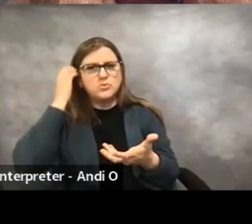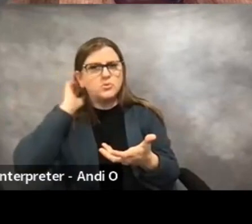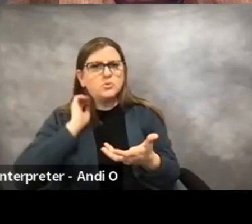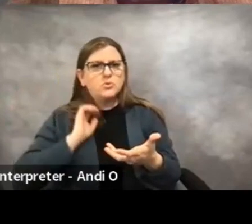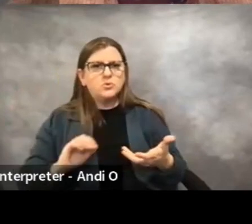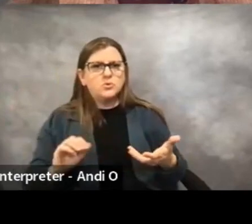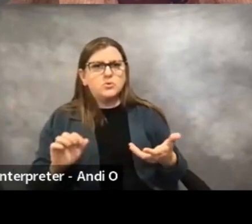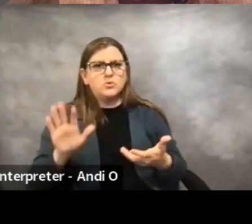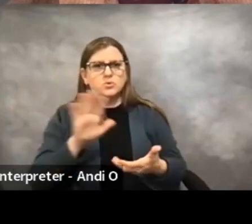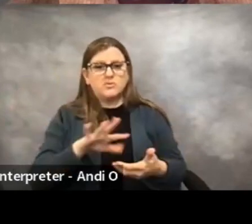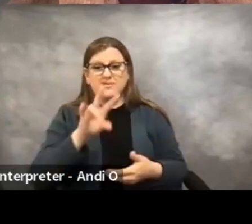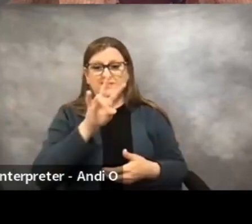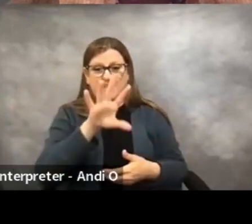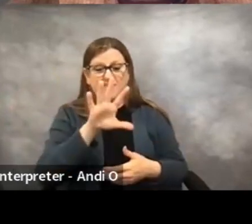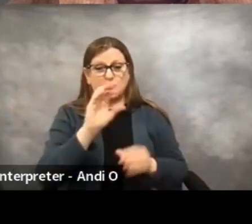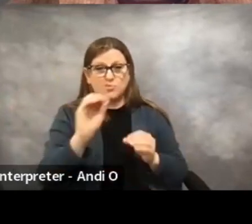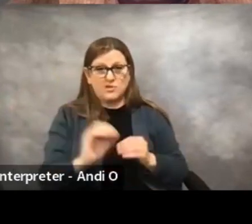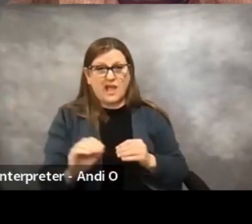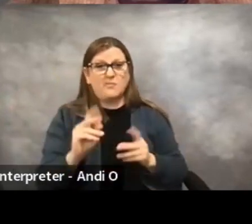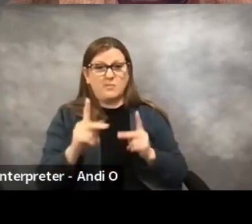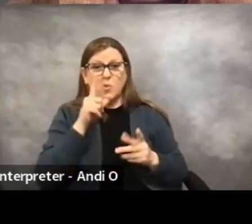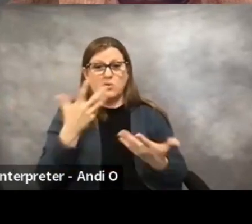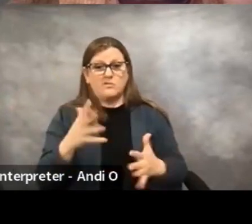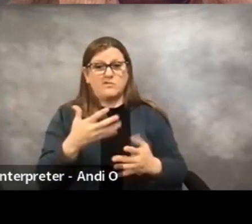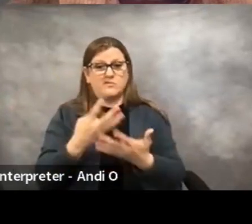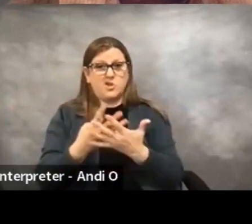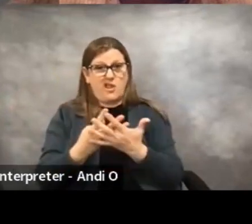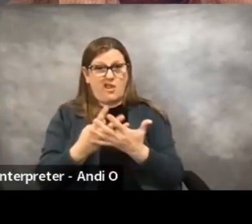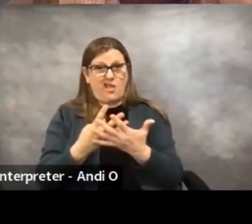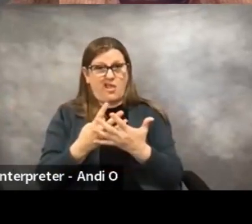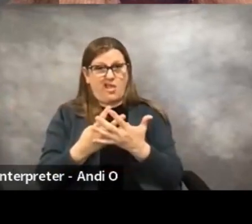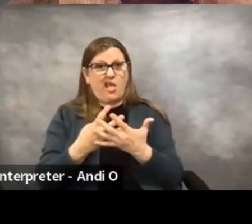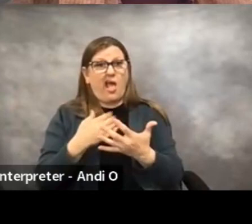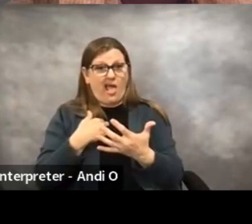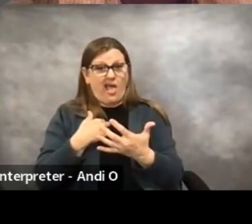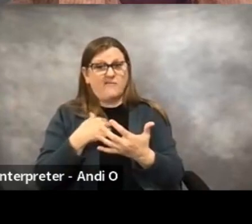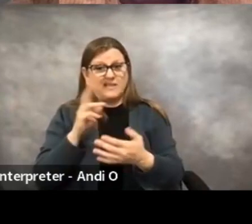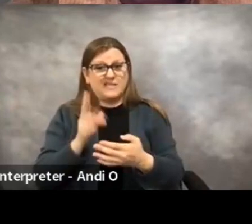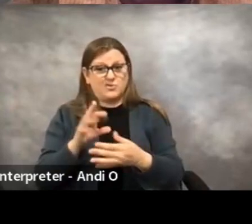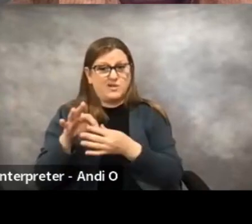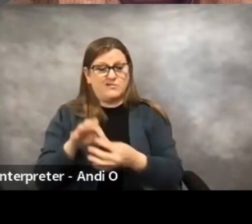over 75% of incarcerated individuals have a lifetime history of brain injury. So we